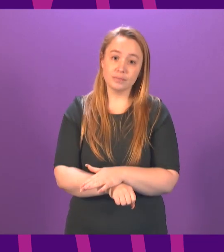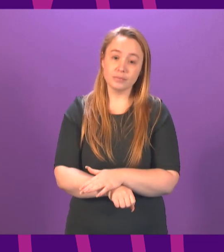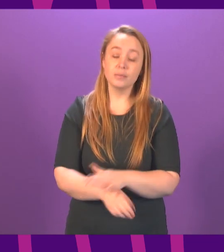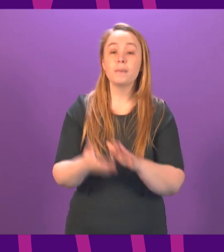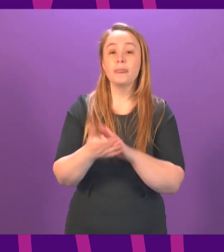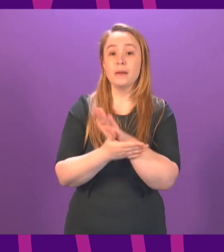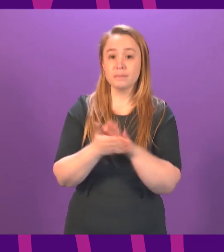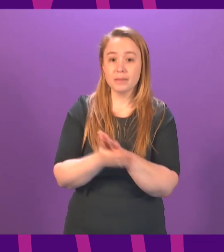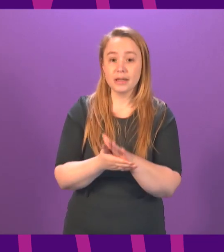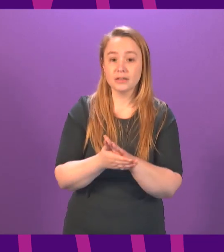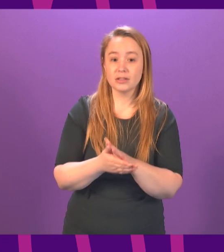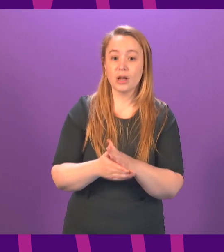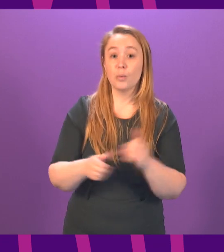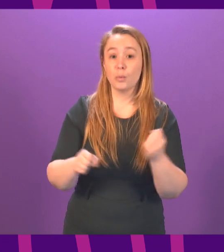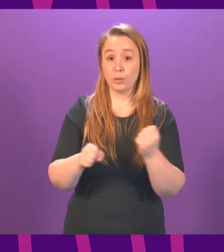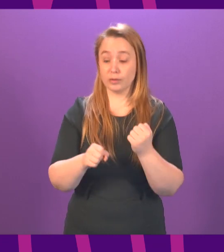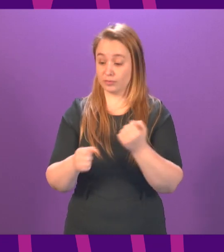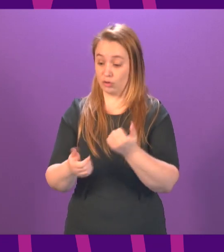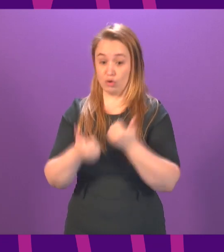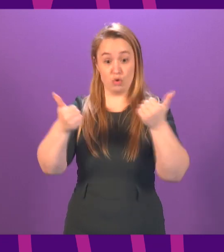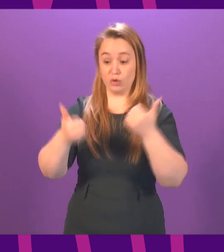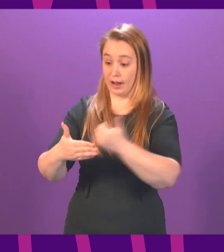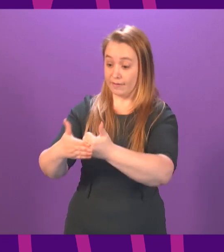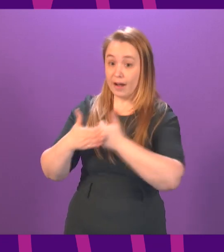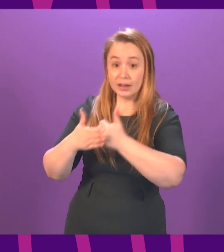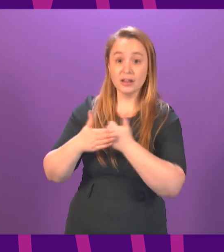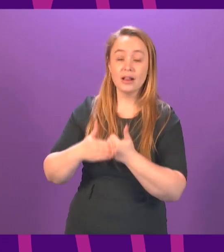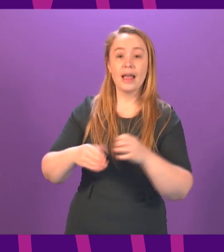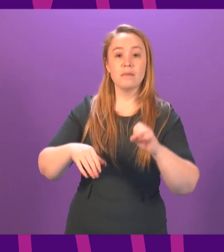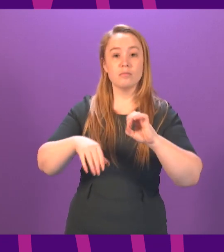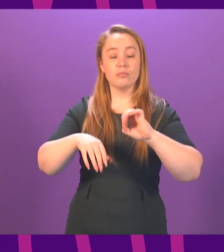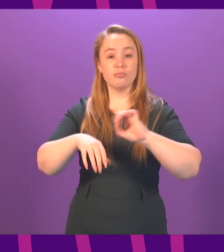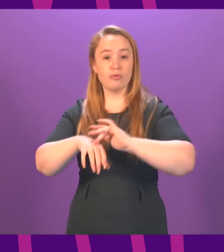of the very good advice that we get from people such as Professor Bauld and Professor Sridhar.